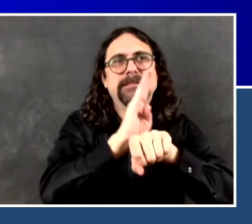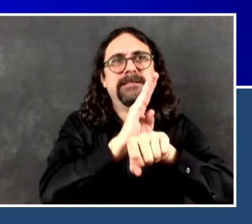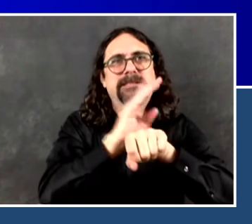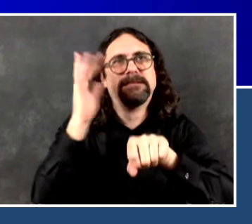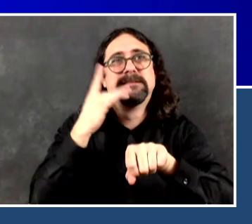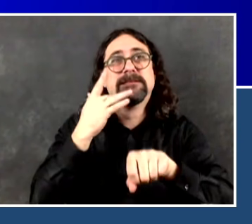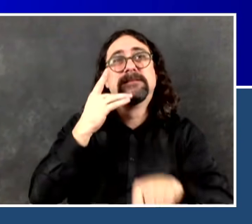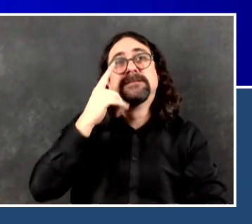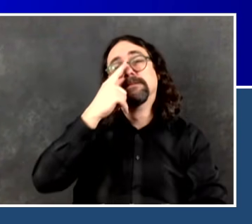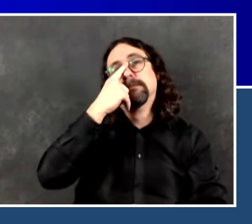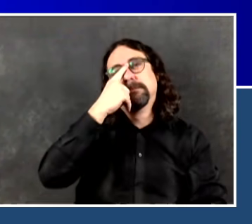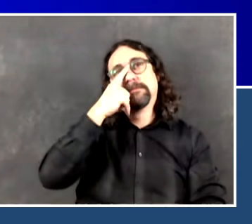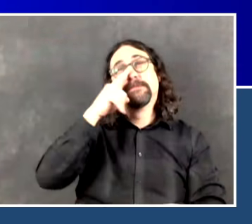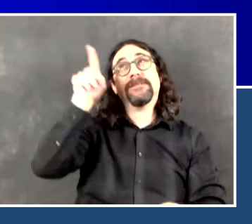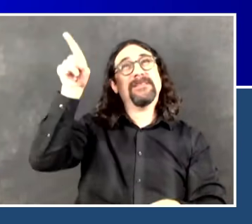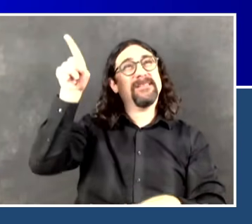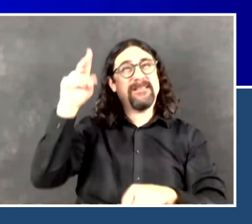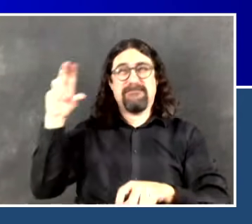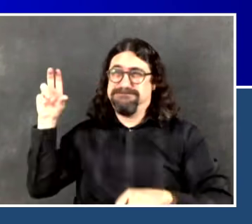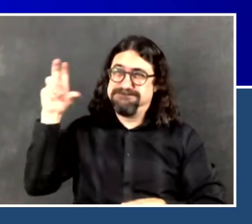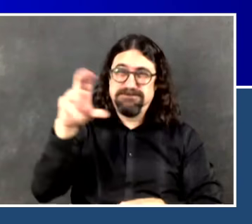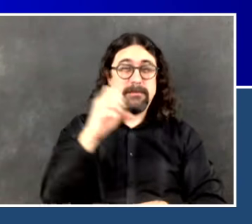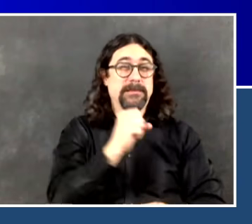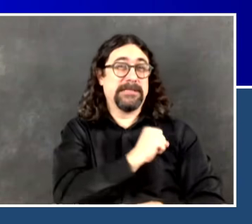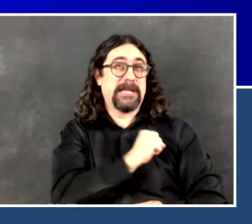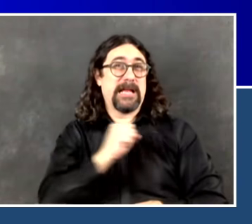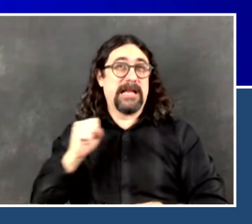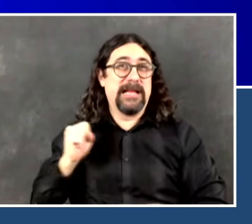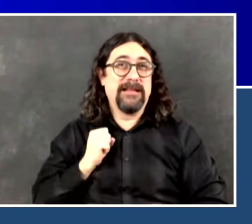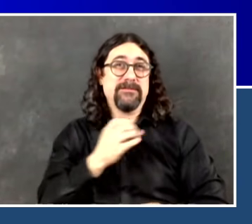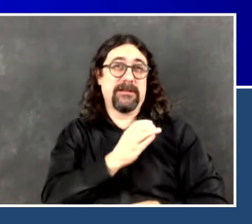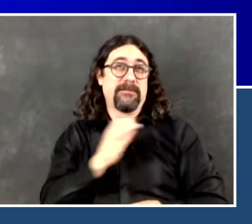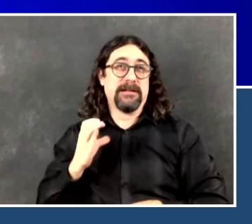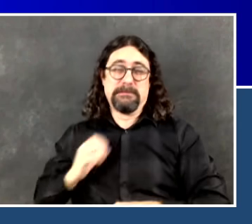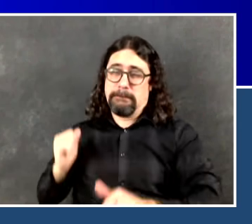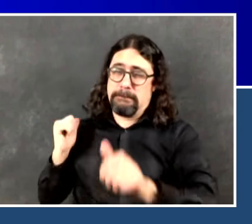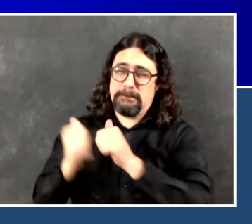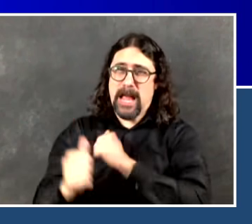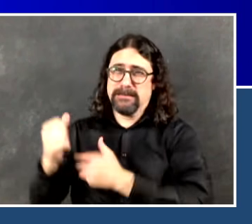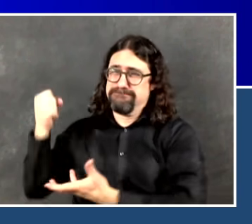IT'S PAINFUL TO ACKNOWLEDGE THE STIMUL USABOUT BIG BUSINESS AND NOT SMALL BUSINESS AN D